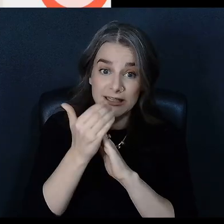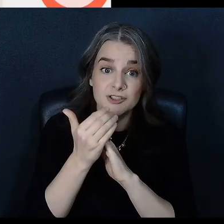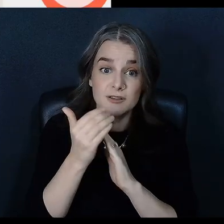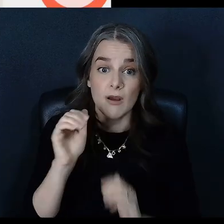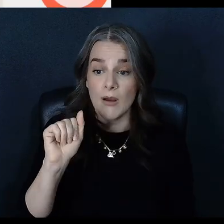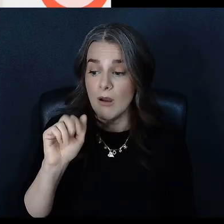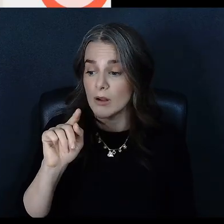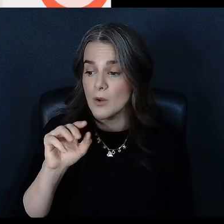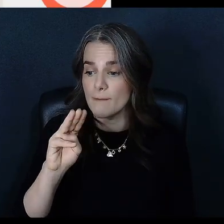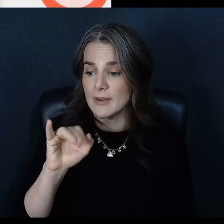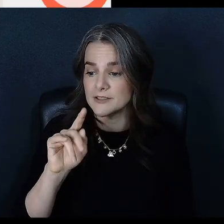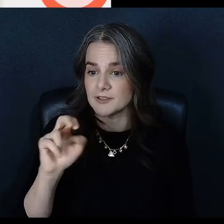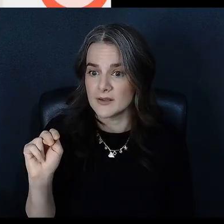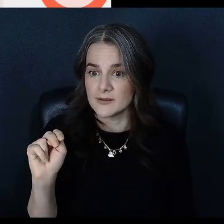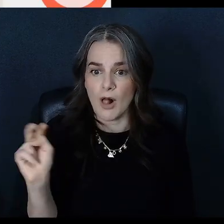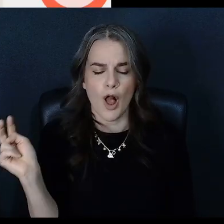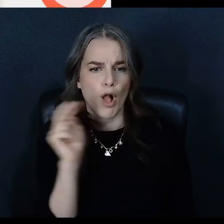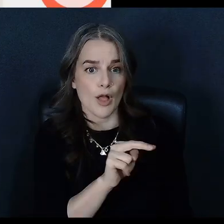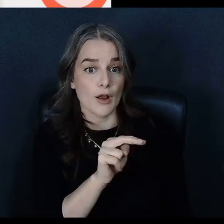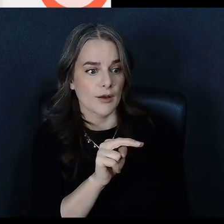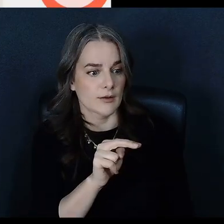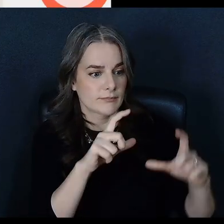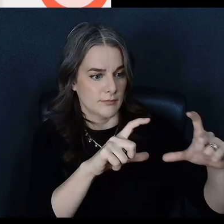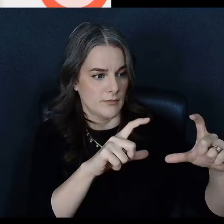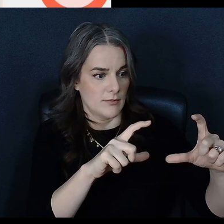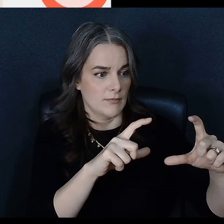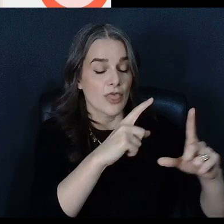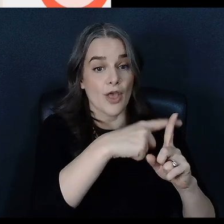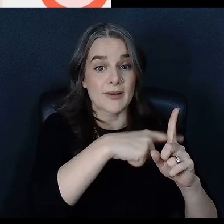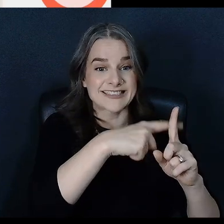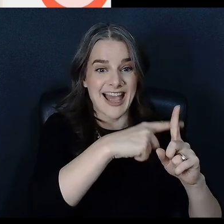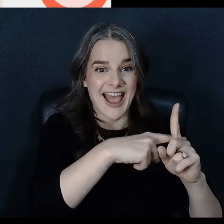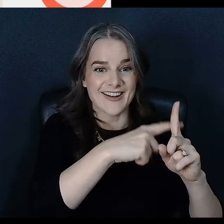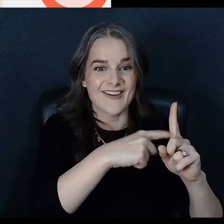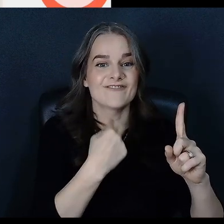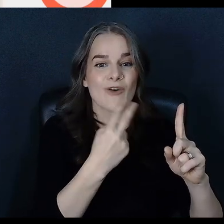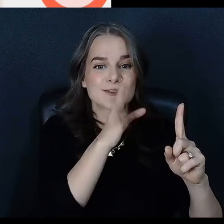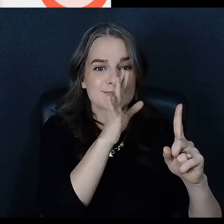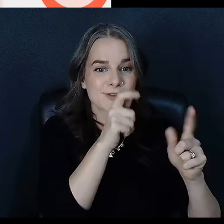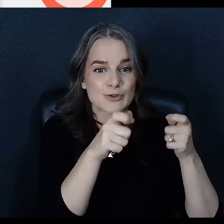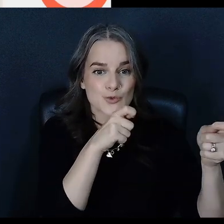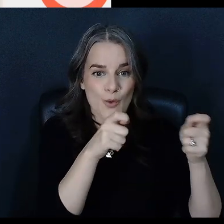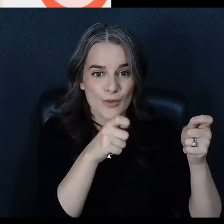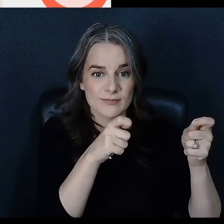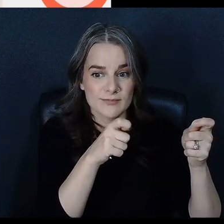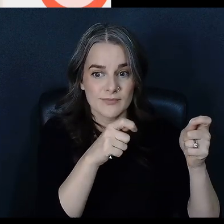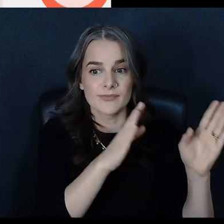are voice controlled, wireless smart plugs that connect to my devices that allow